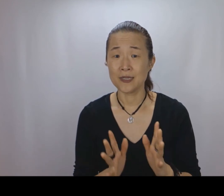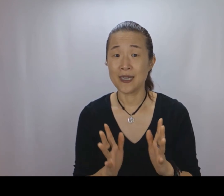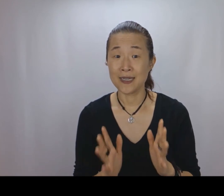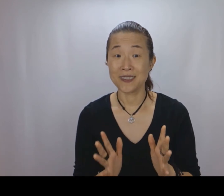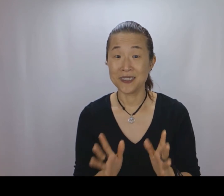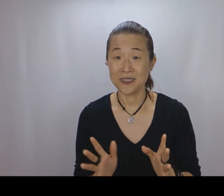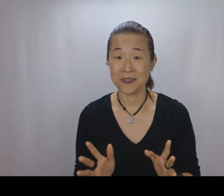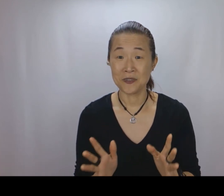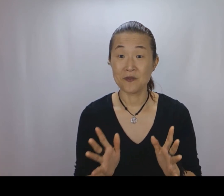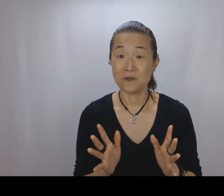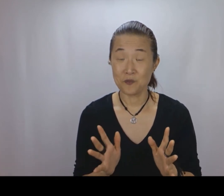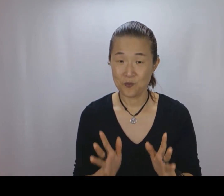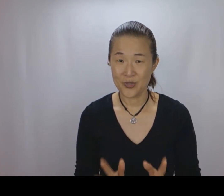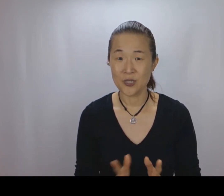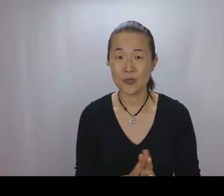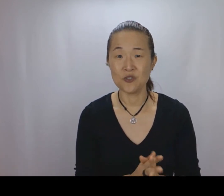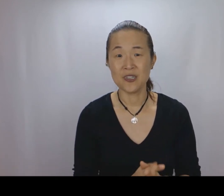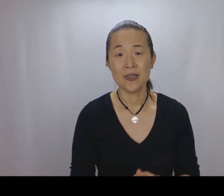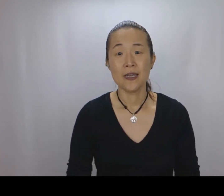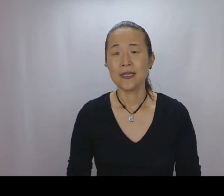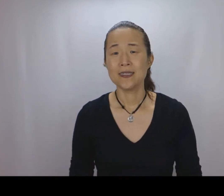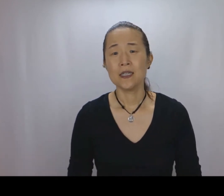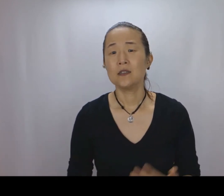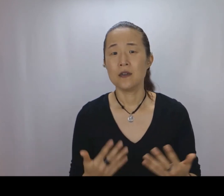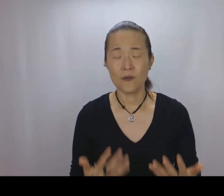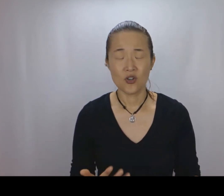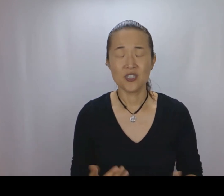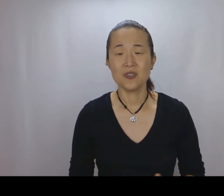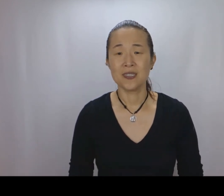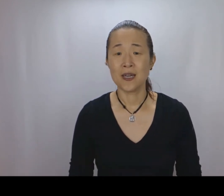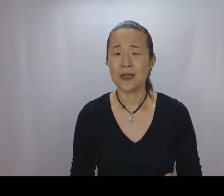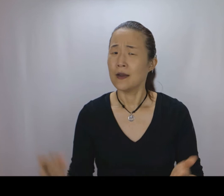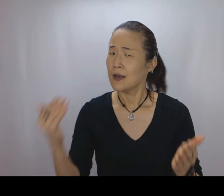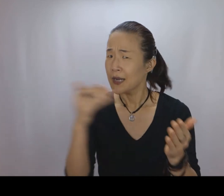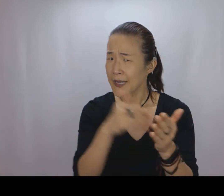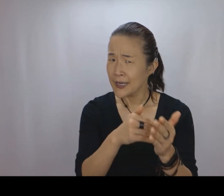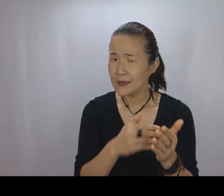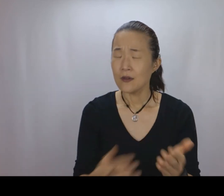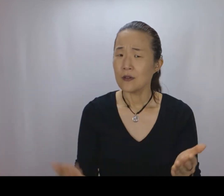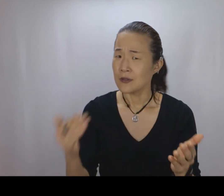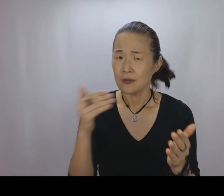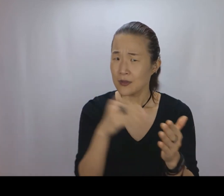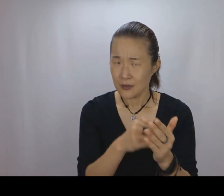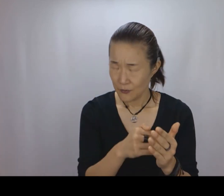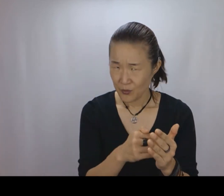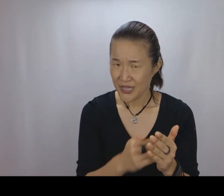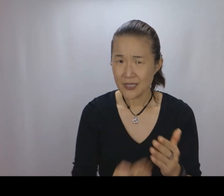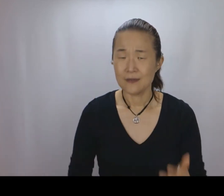because that is considered pretty rude. Instead of course you would sign, "Again?" or "Repeat?"